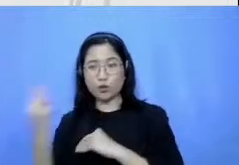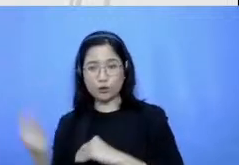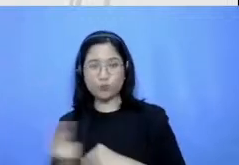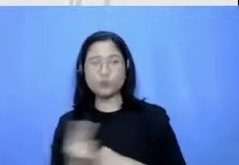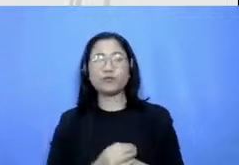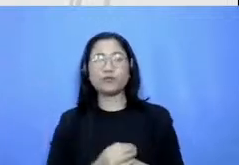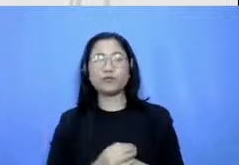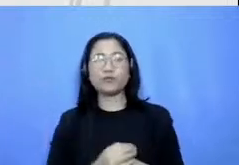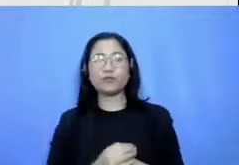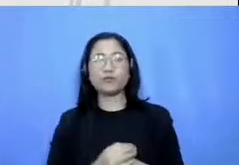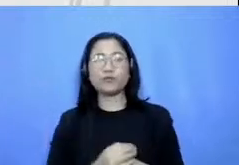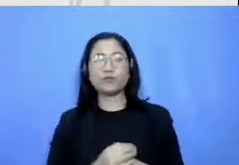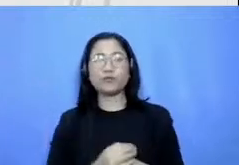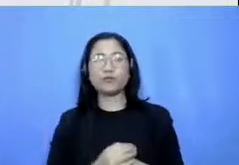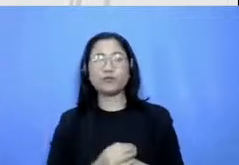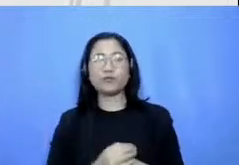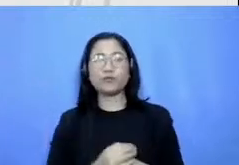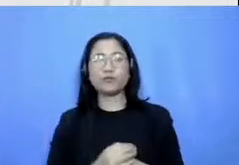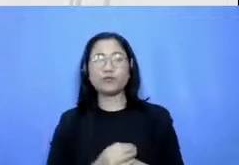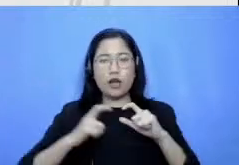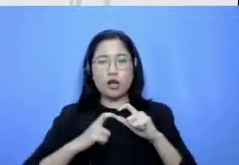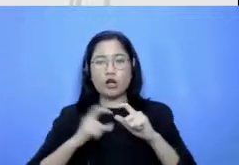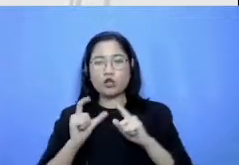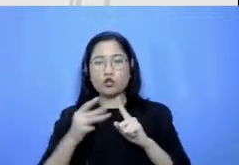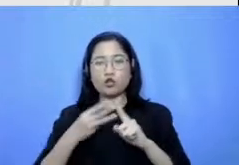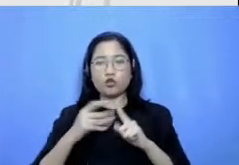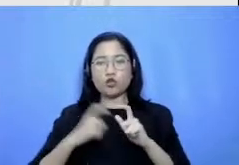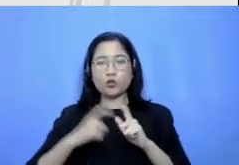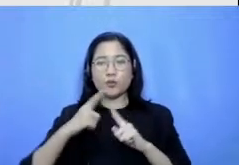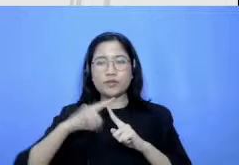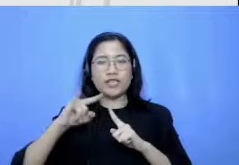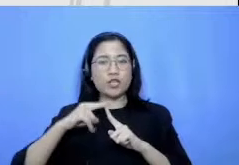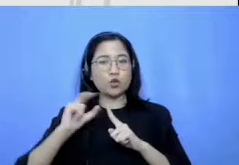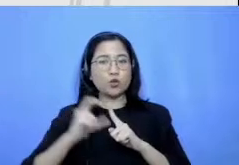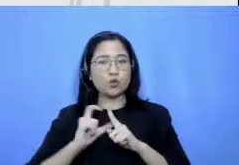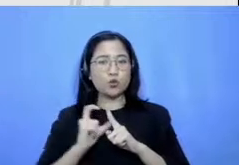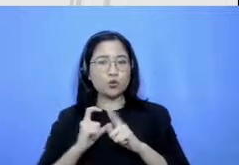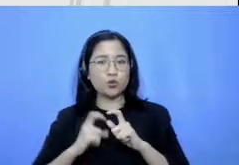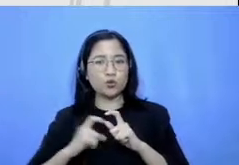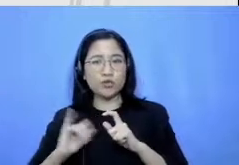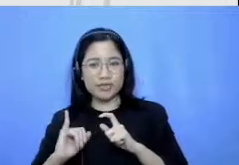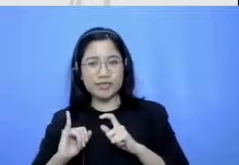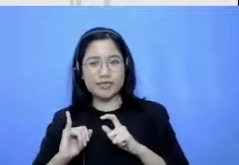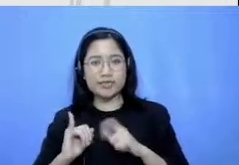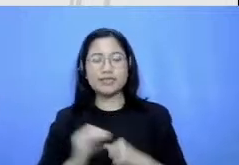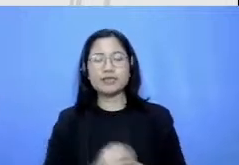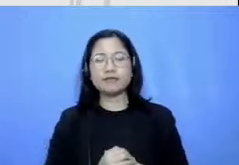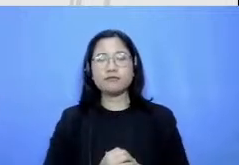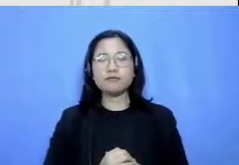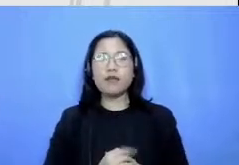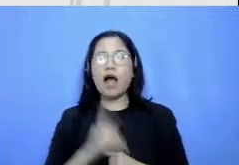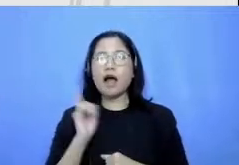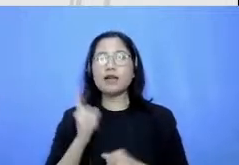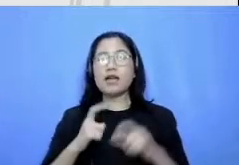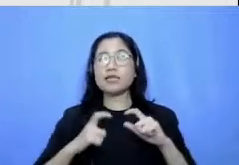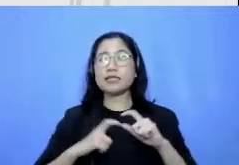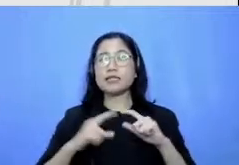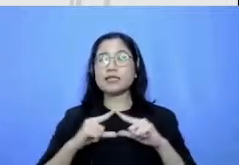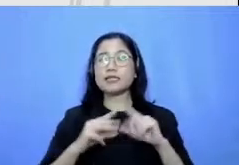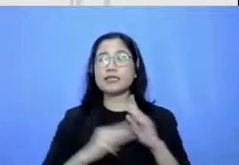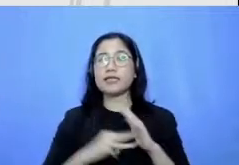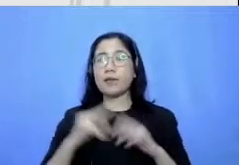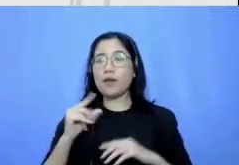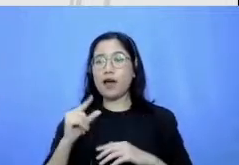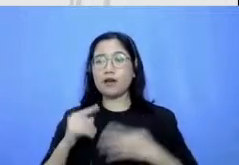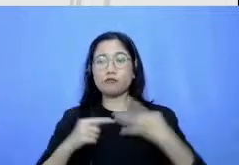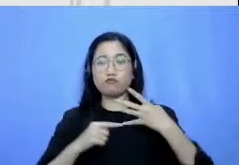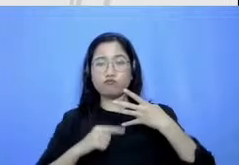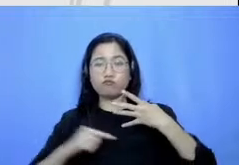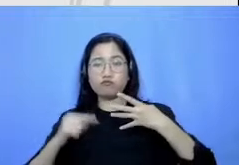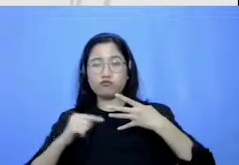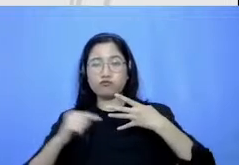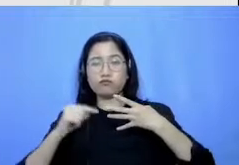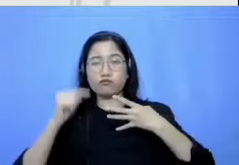called substitutions to identify the level of Semar , Mr and Mrs will be helped by squeezing it